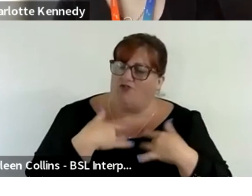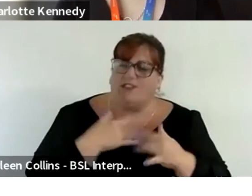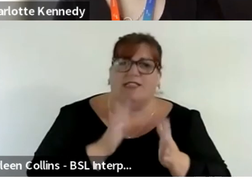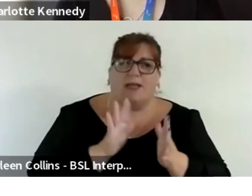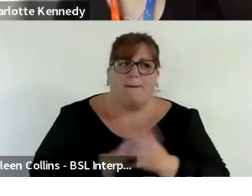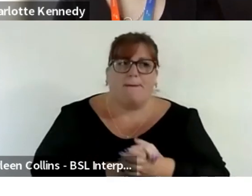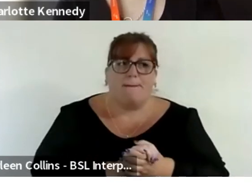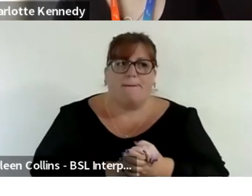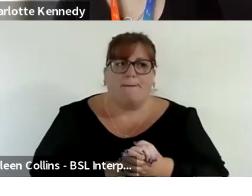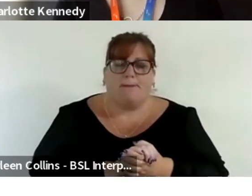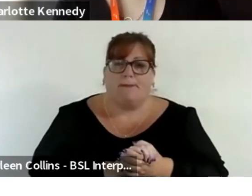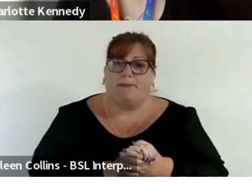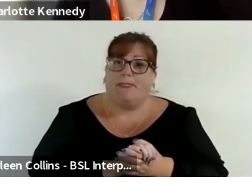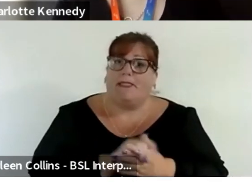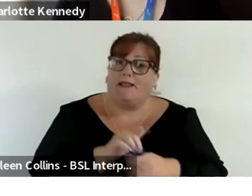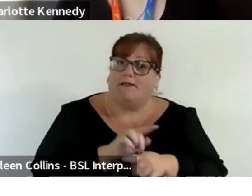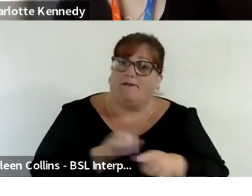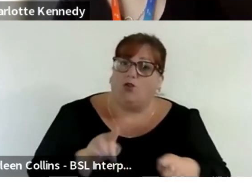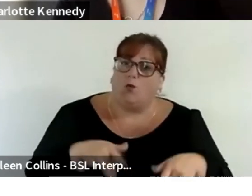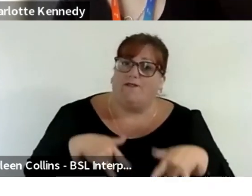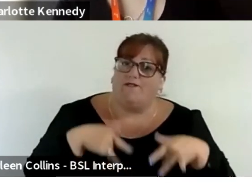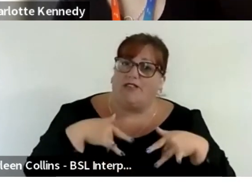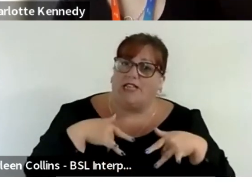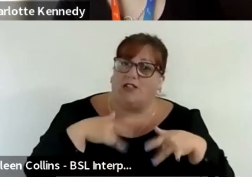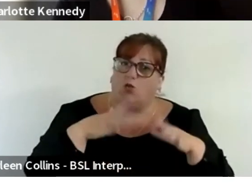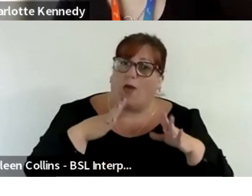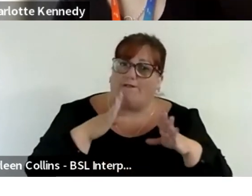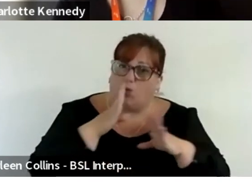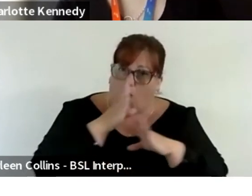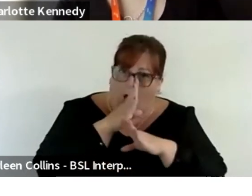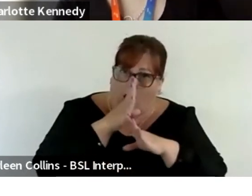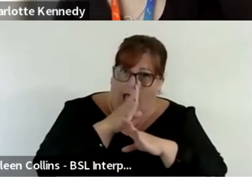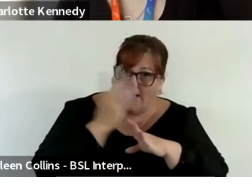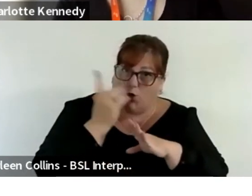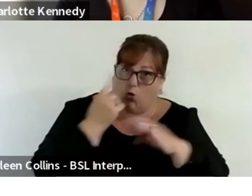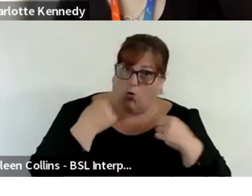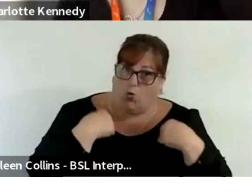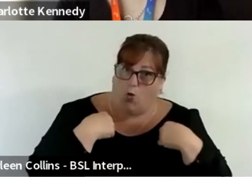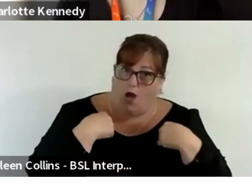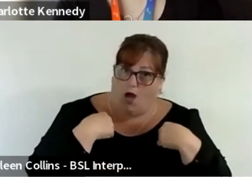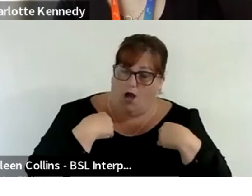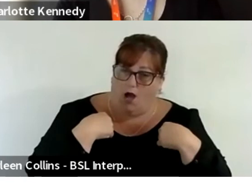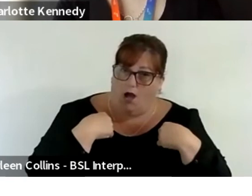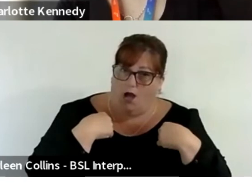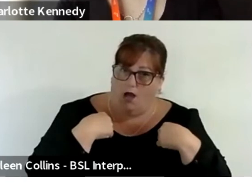have to hide a part of who you are, whether it be during the recruitment